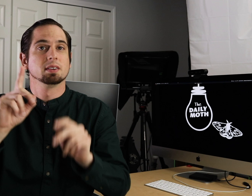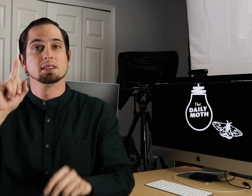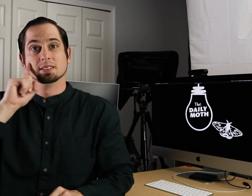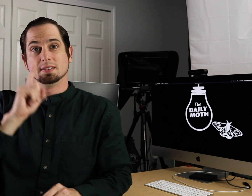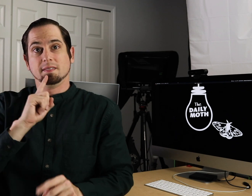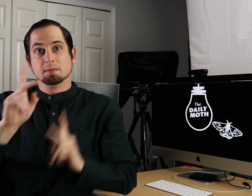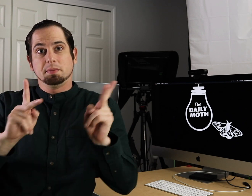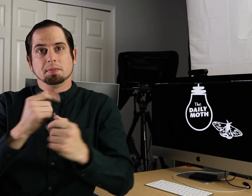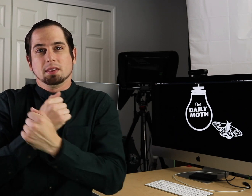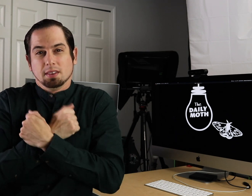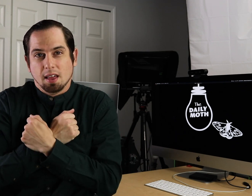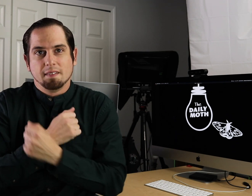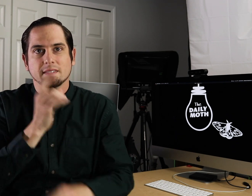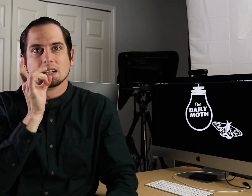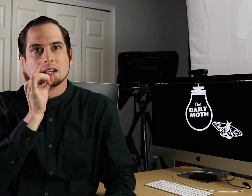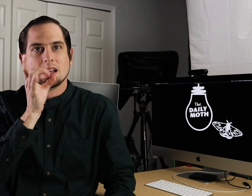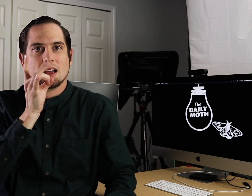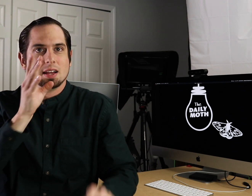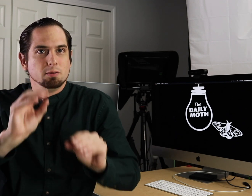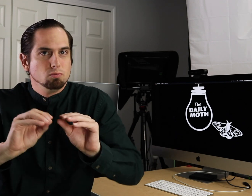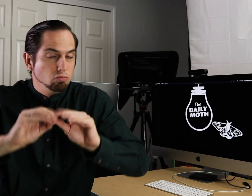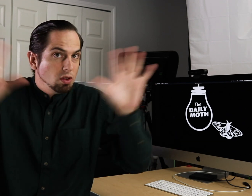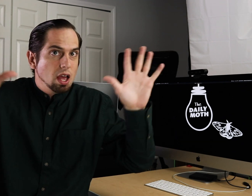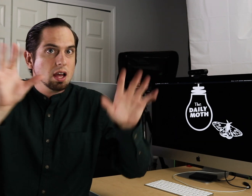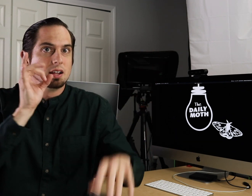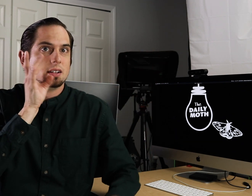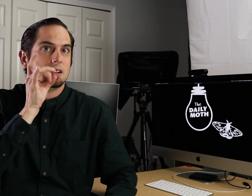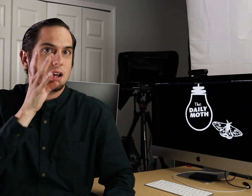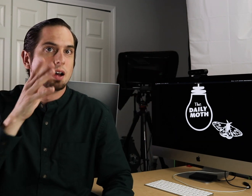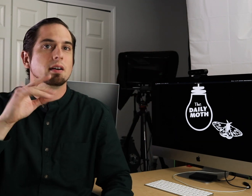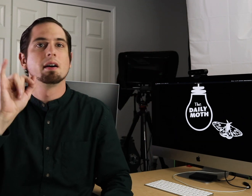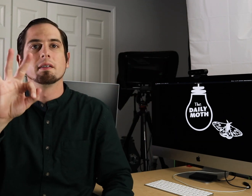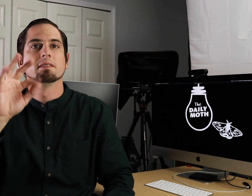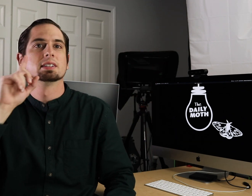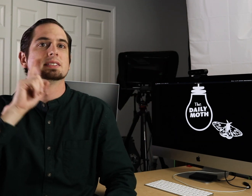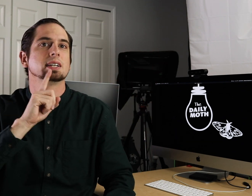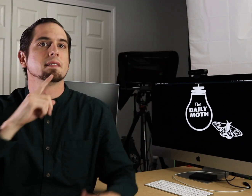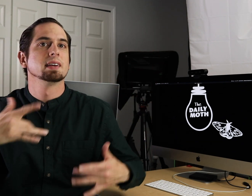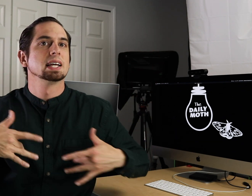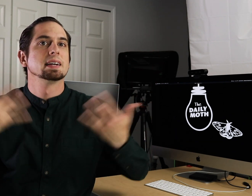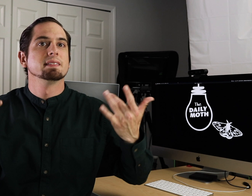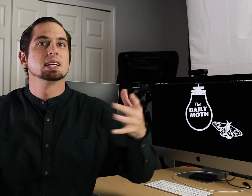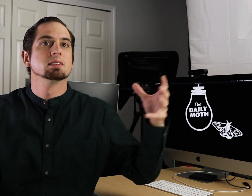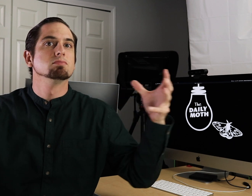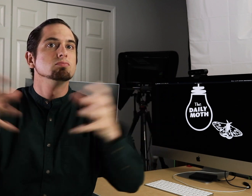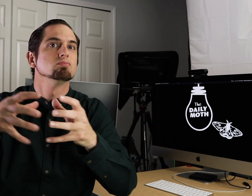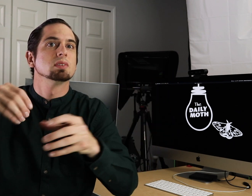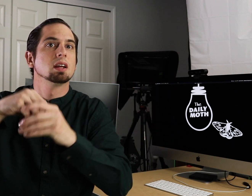Deaf people tend to flock towards light, especially bright light. If there's a deaf event in someone's house,